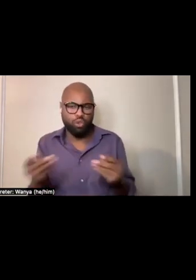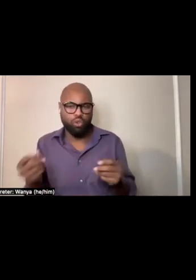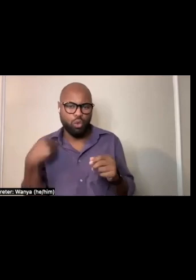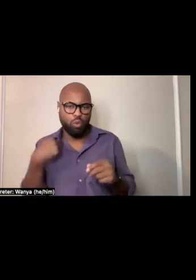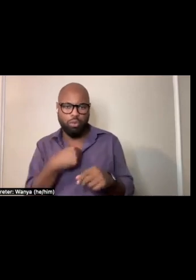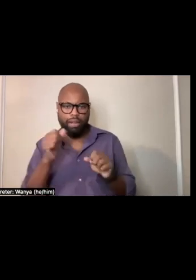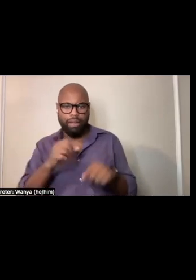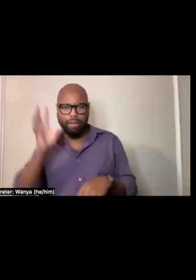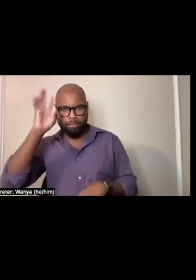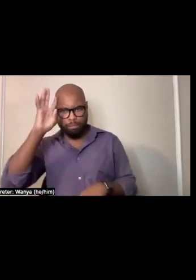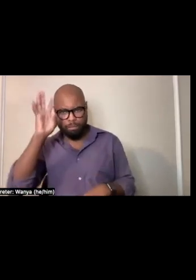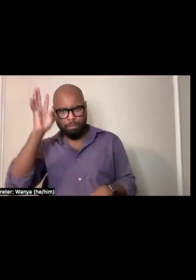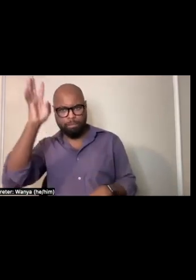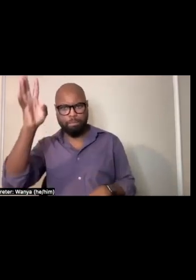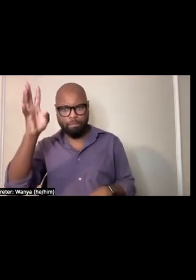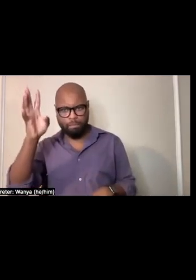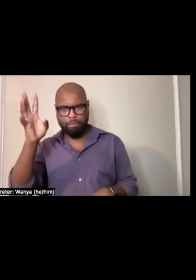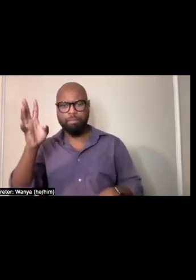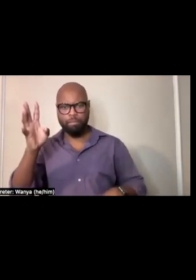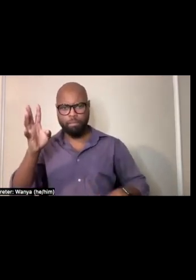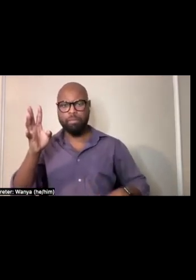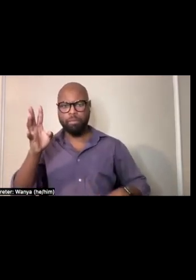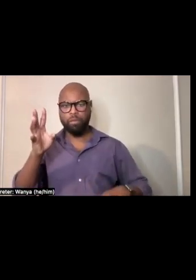to sort of remove that barrier.